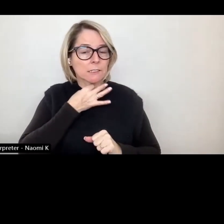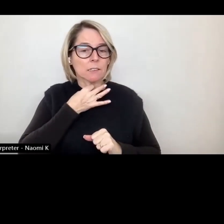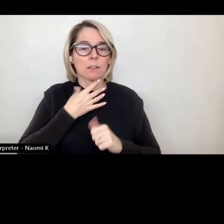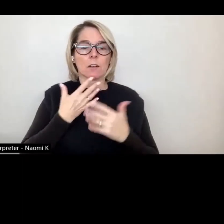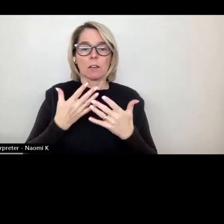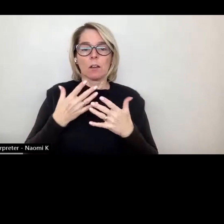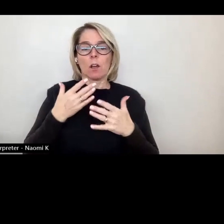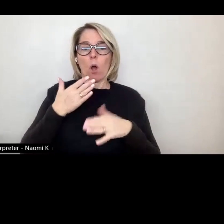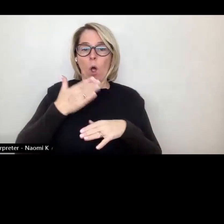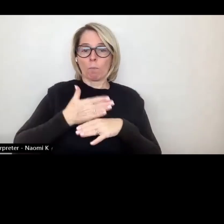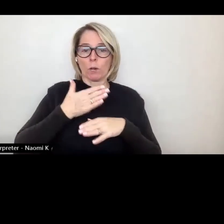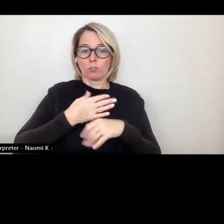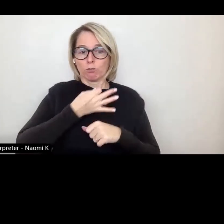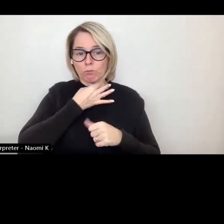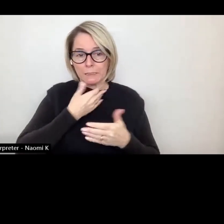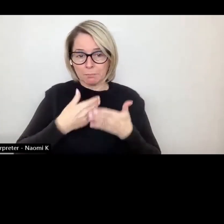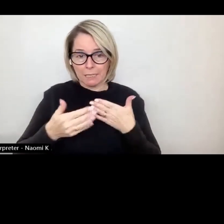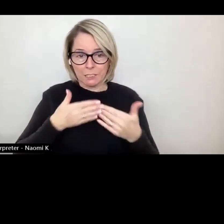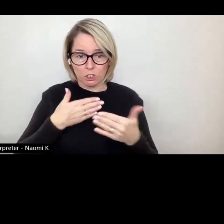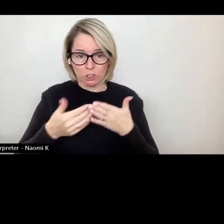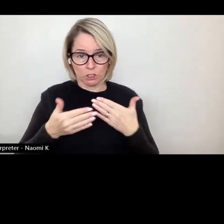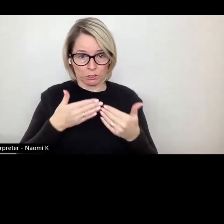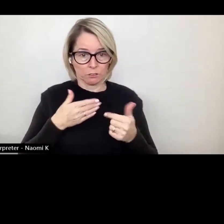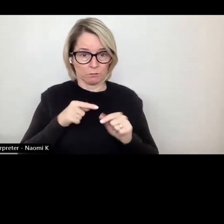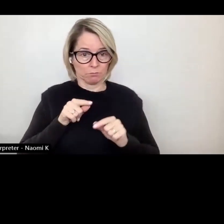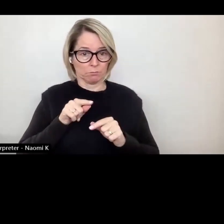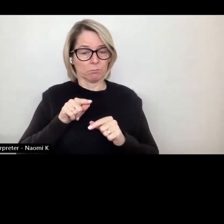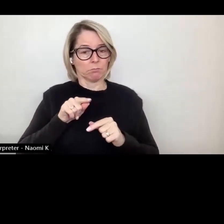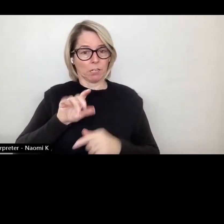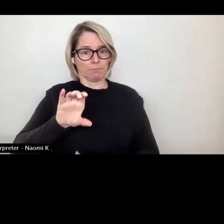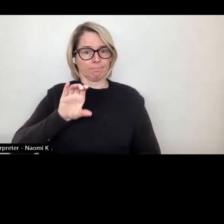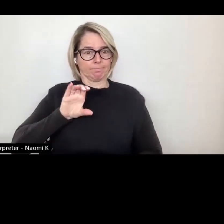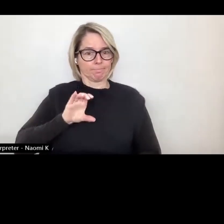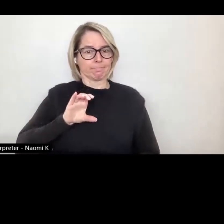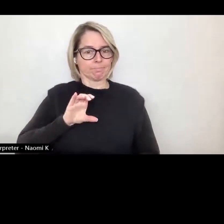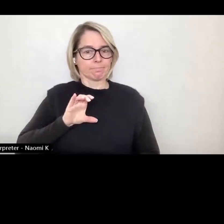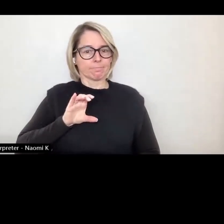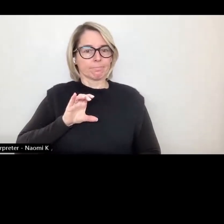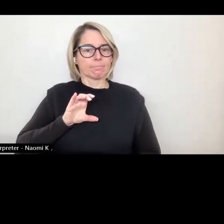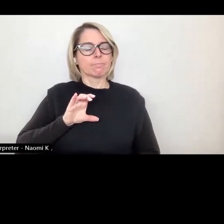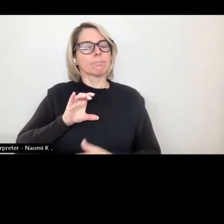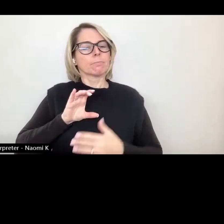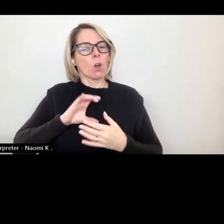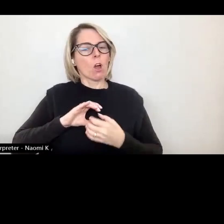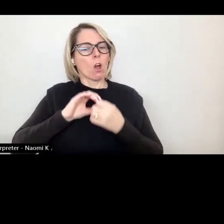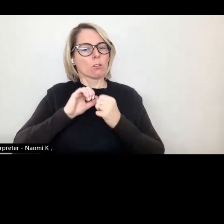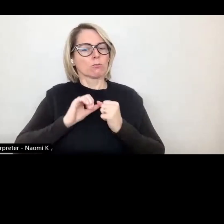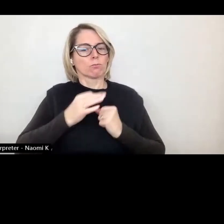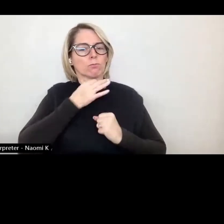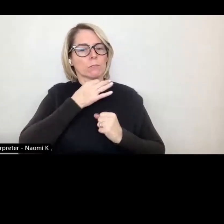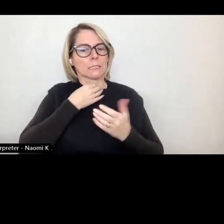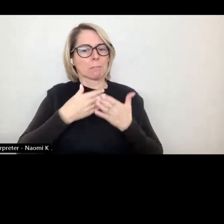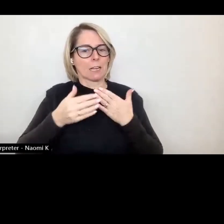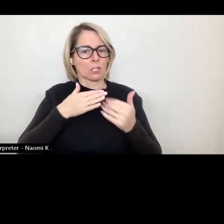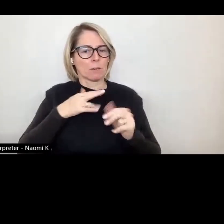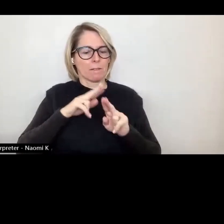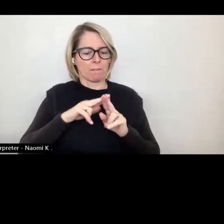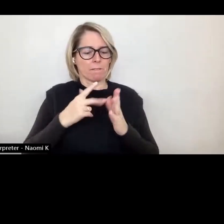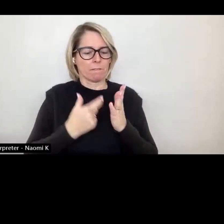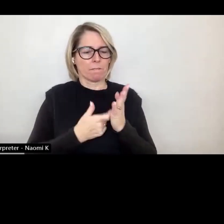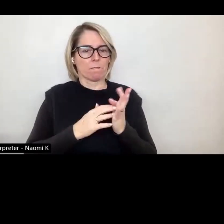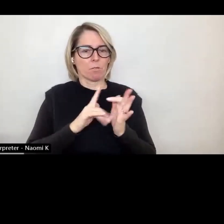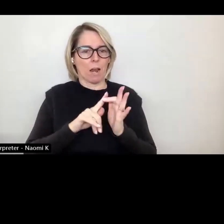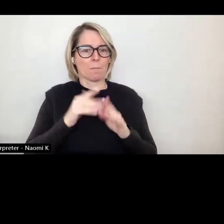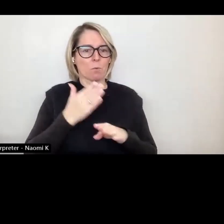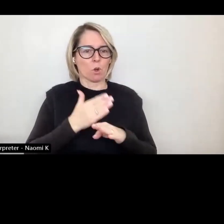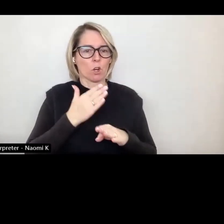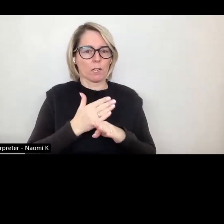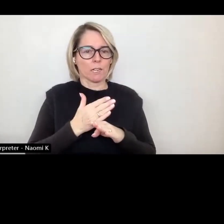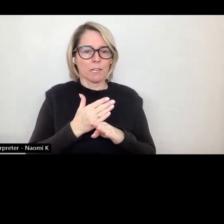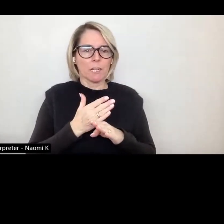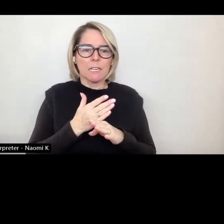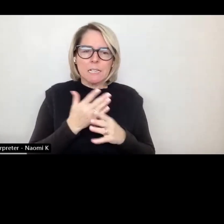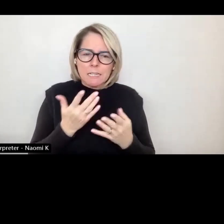And then a comment that limiting the attachment template to three to five risks with a per field character limit makes this challenging for a program of this scale.